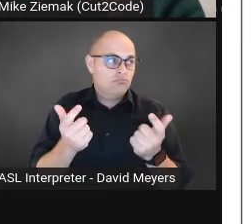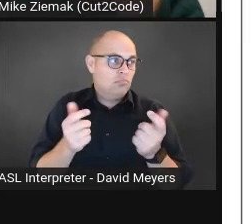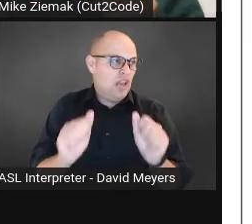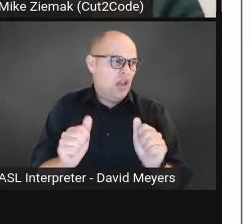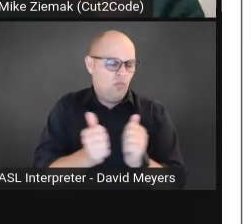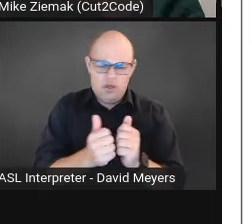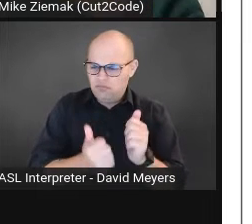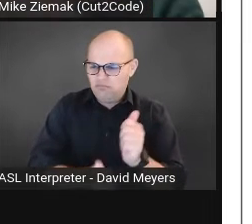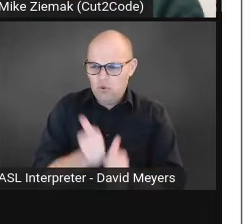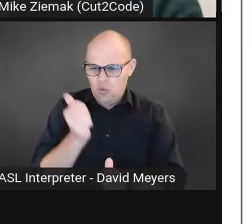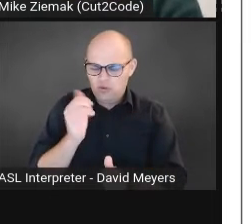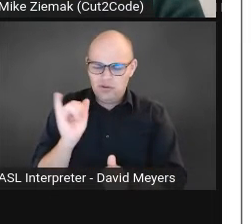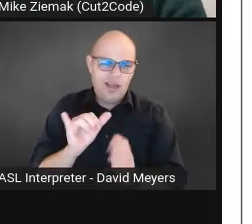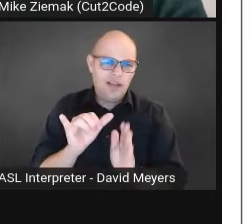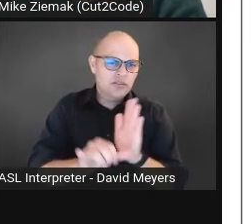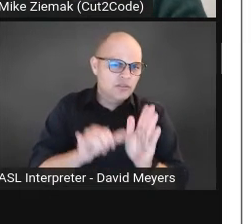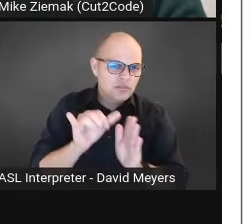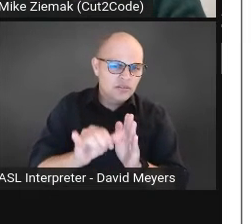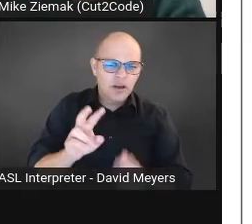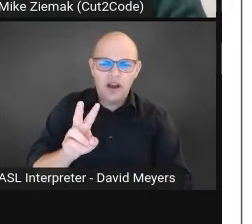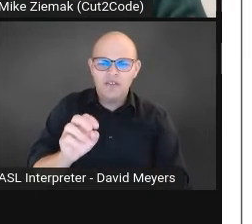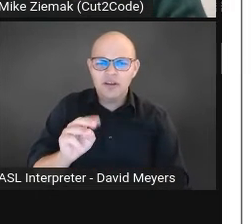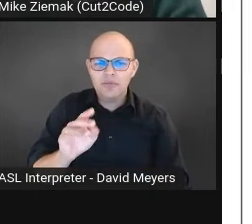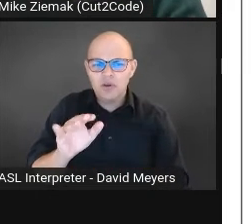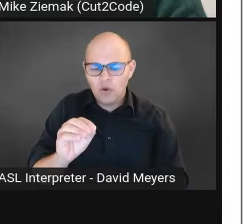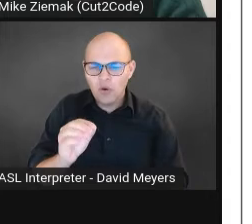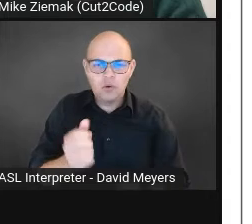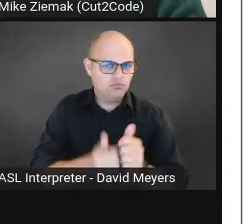like YouTube, Vimeo, and so on.